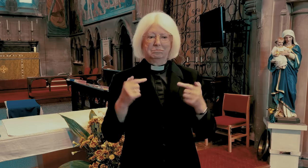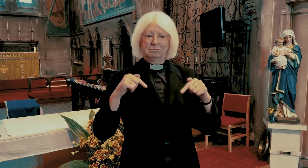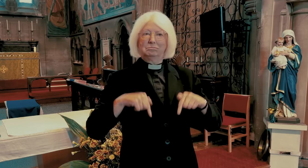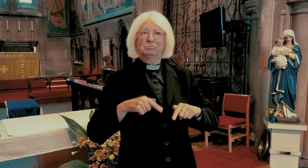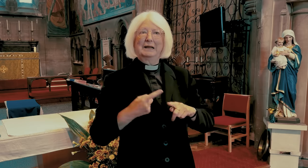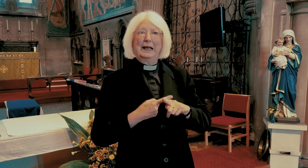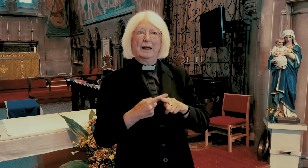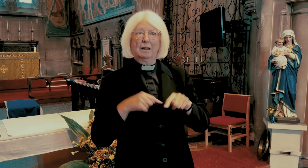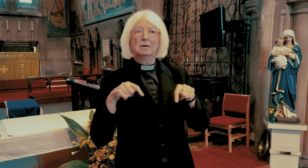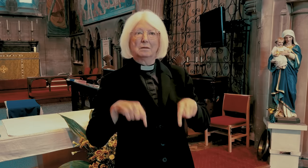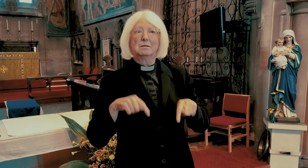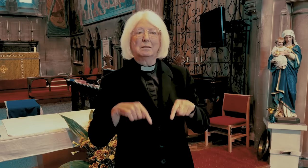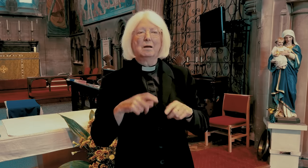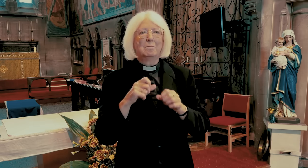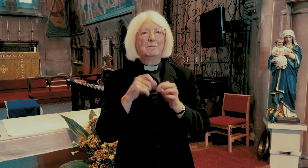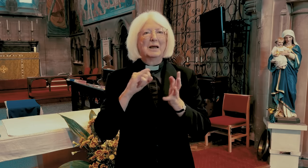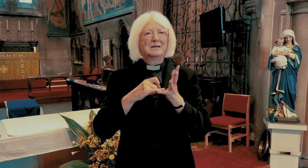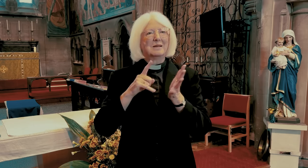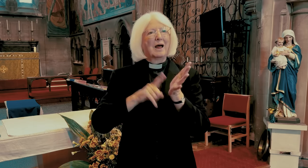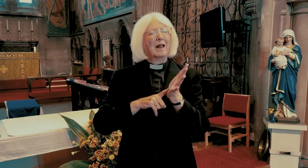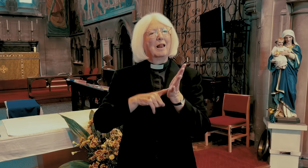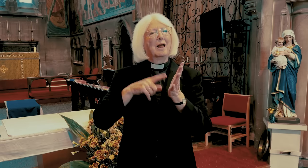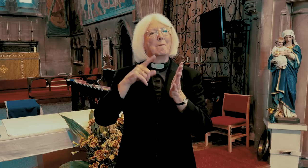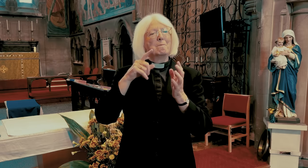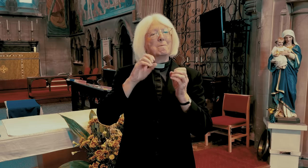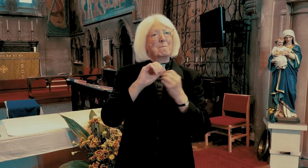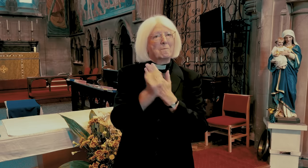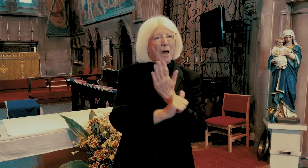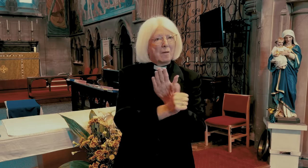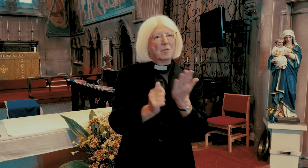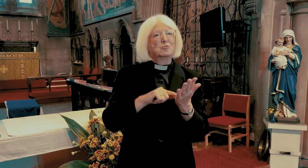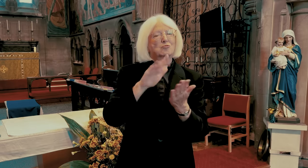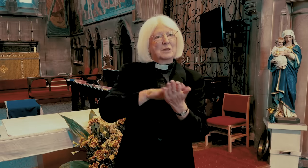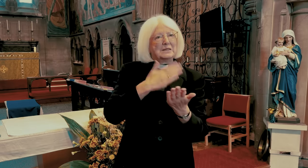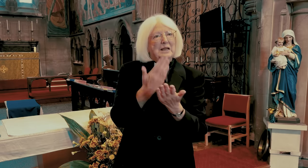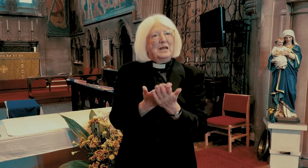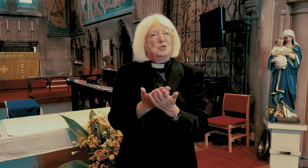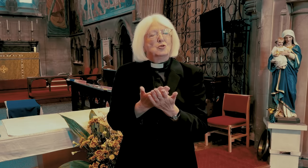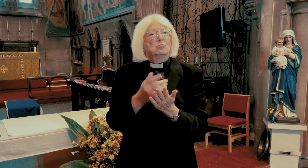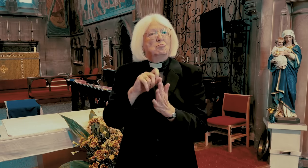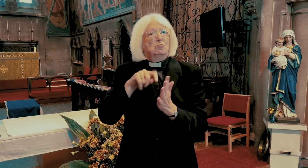Here in England, the BSL Bible Translation Project